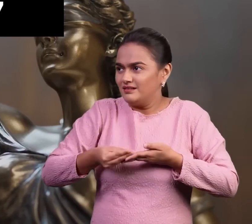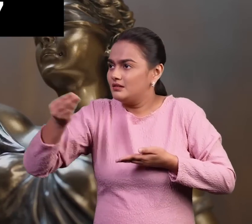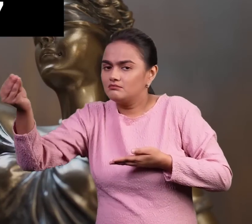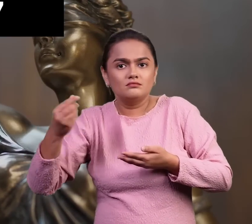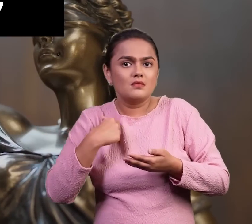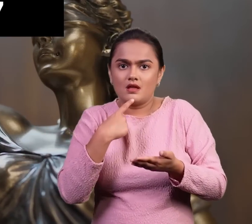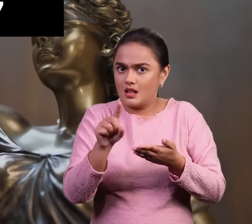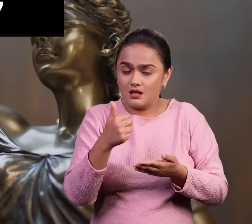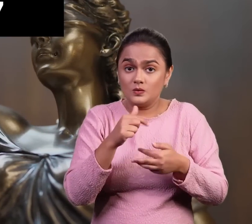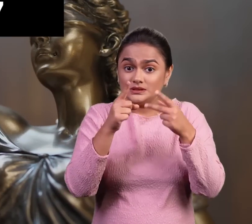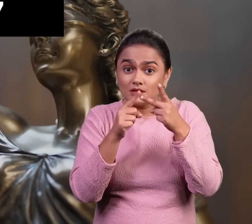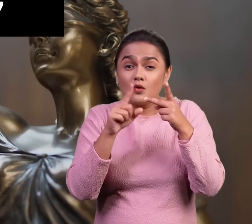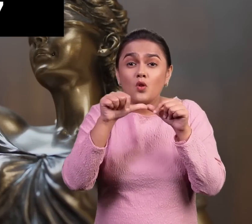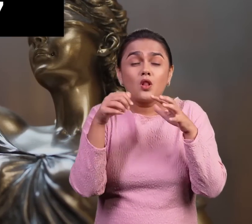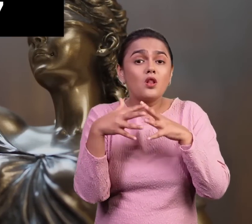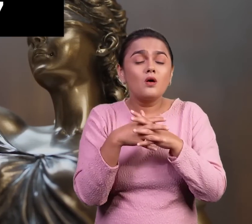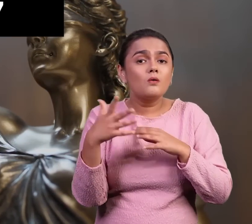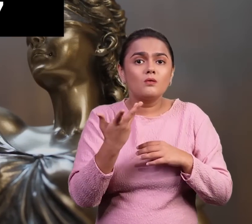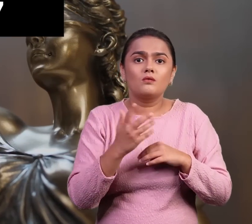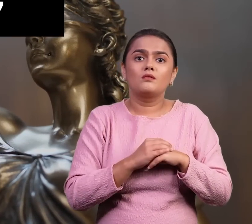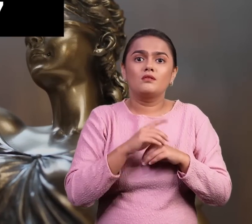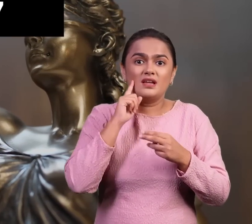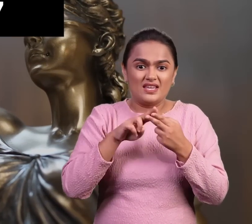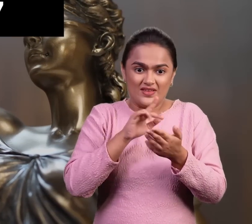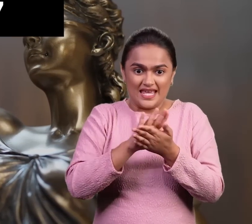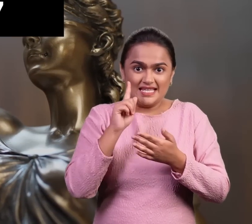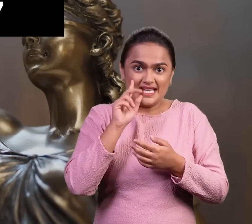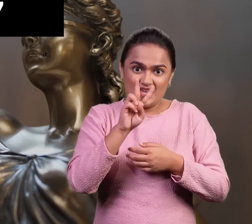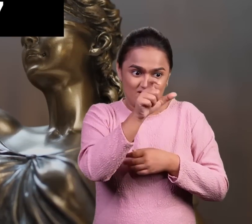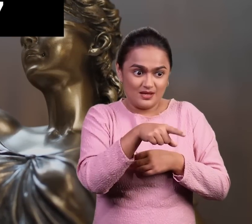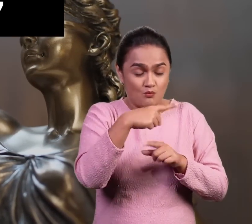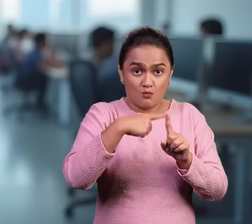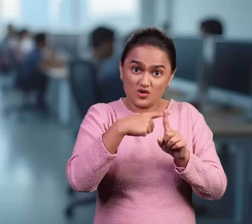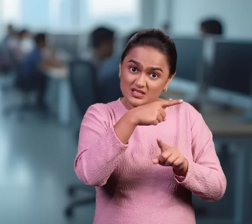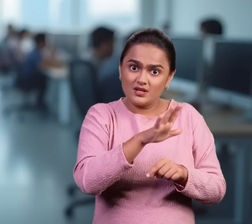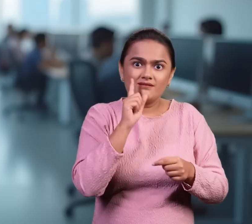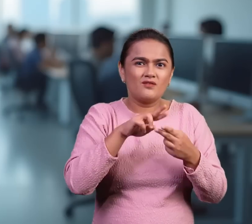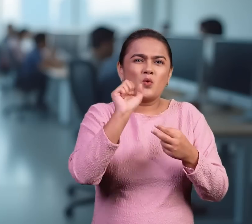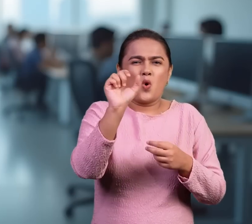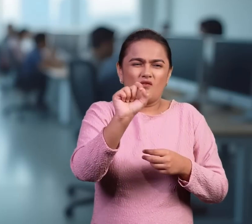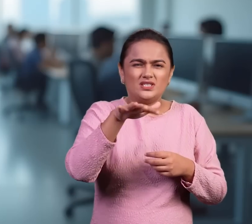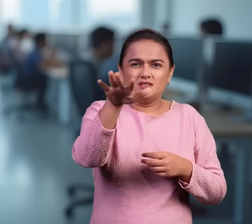Second is, if your HIV status is positive, and your employer gets to know about this,